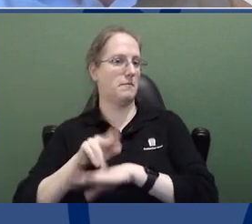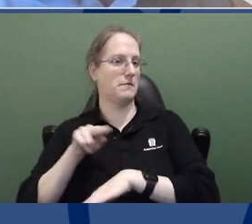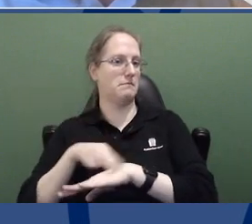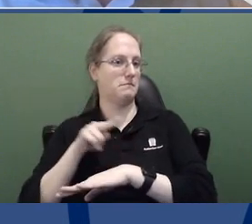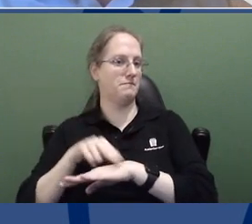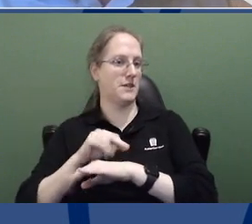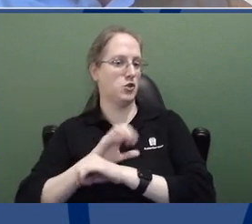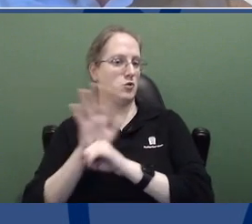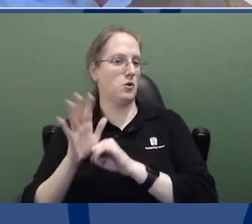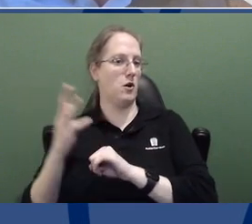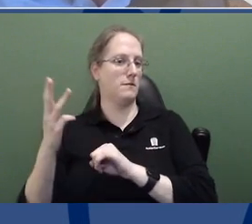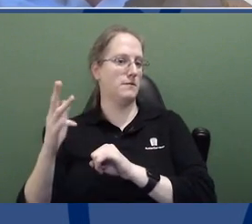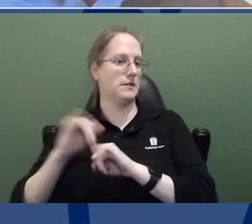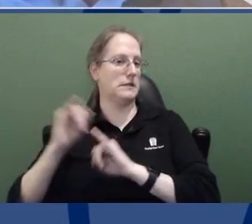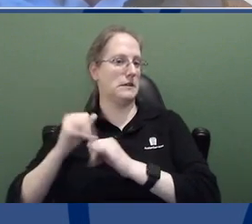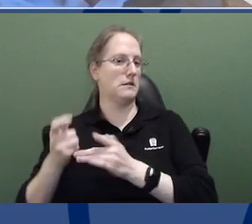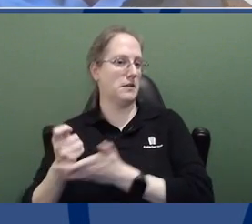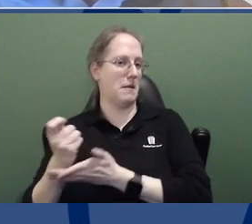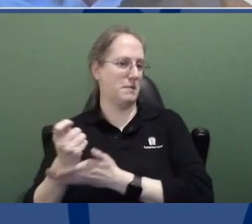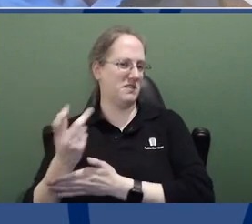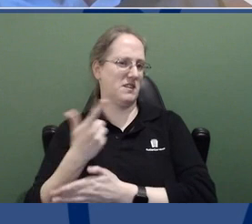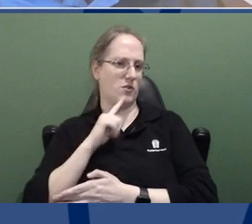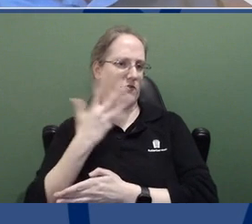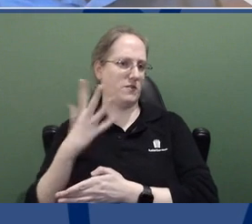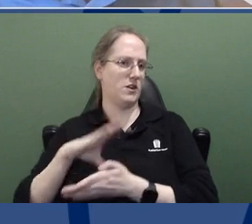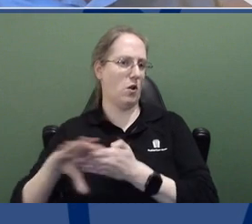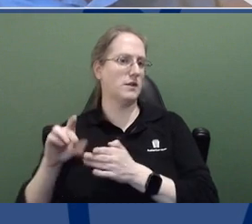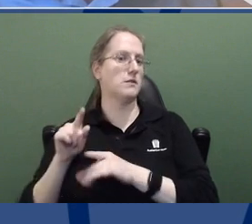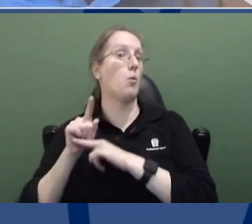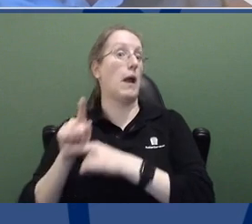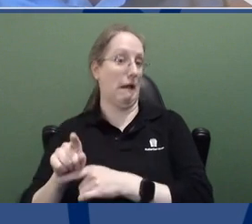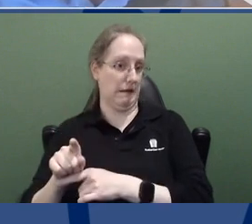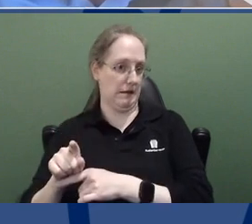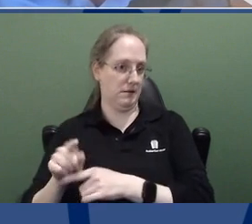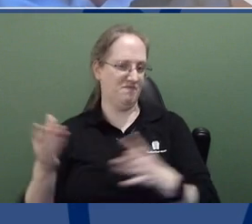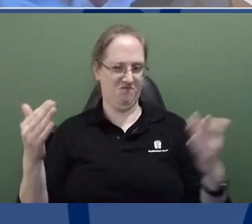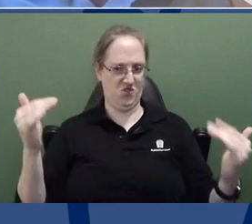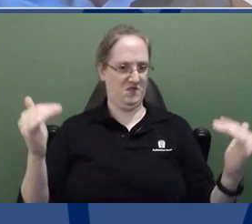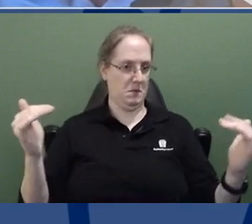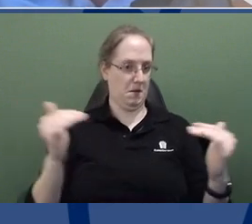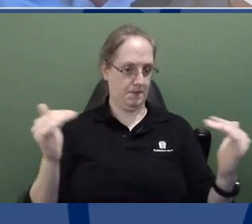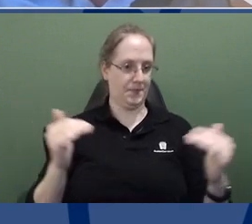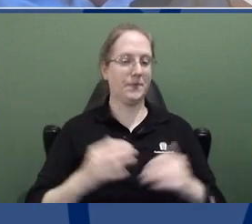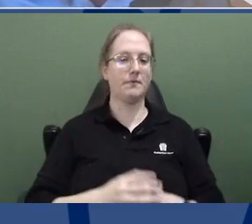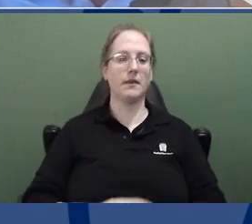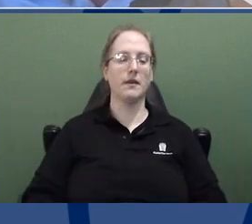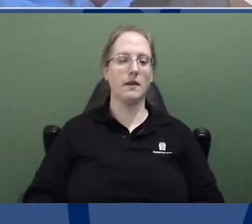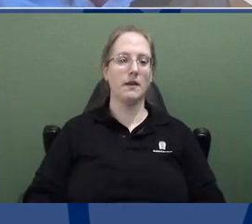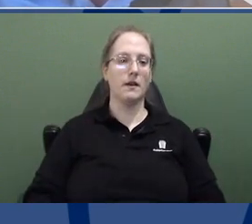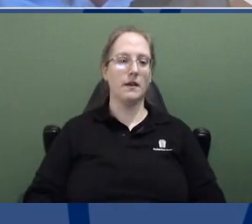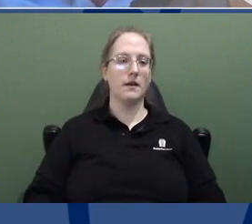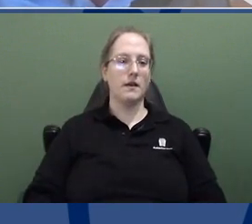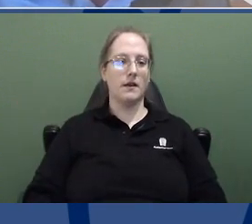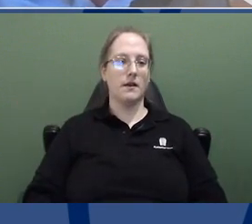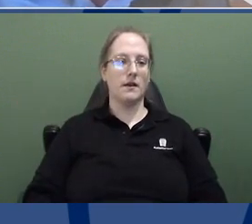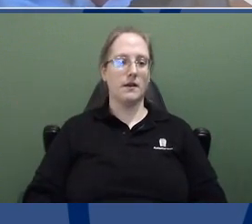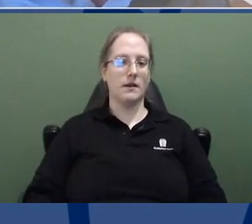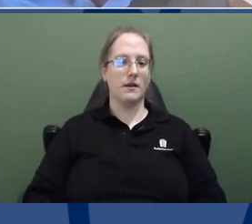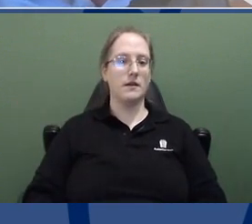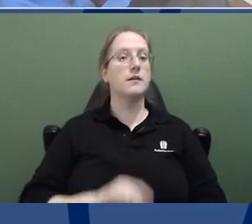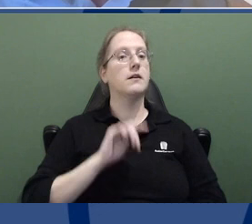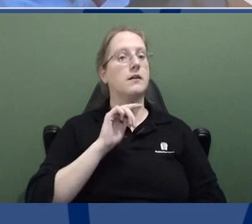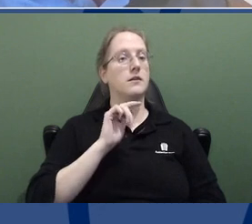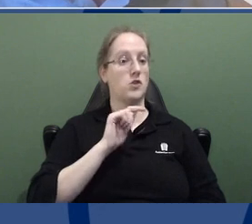a week. And that program is, again, a program extended out for the duration of the lockdown